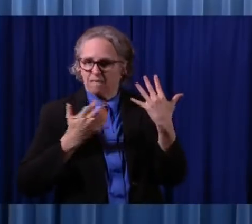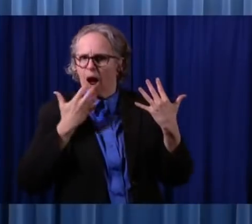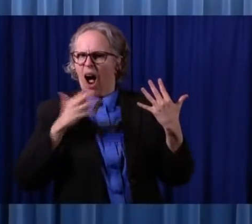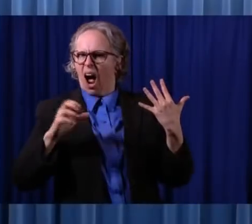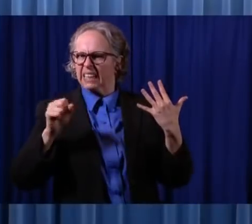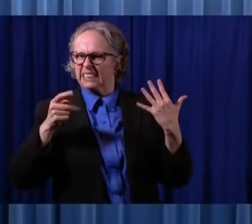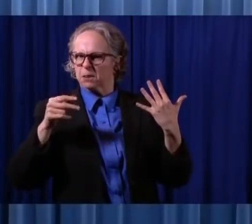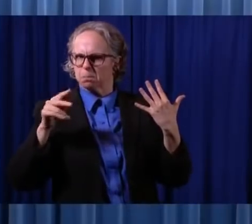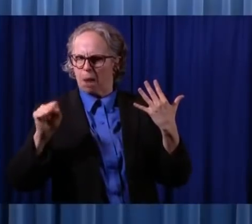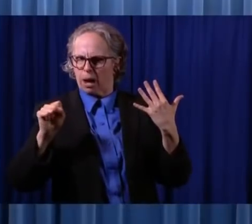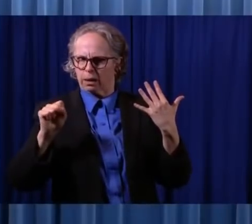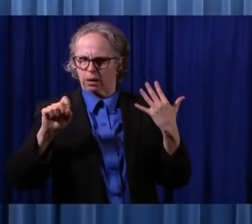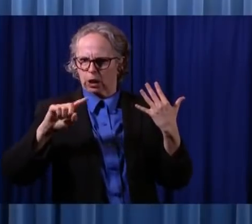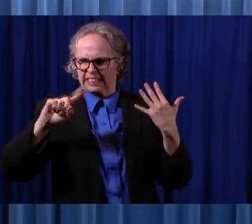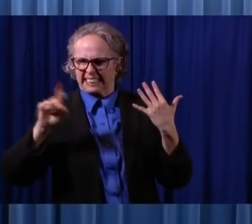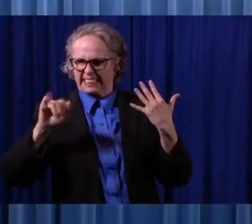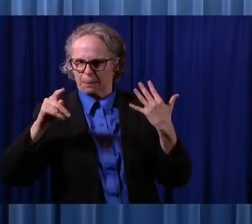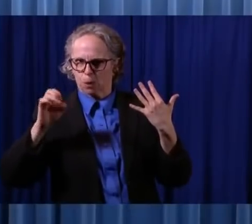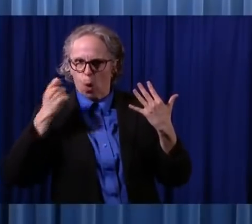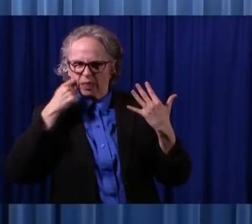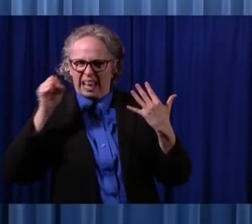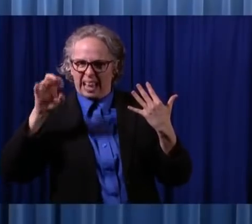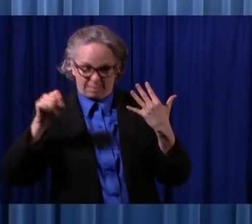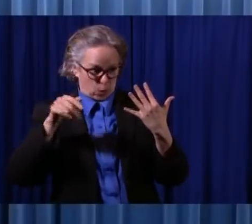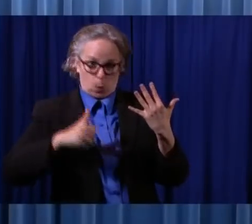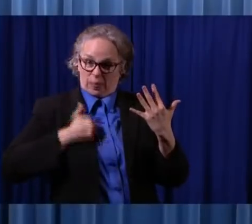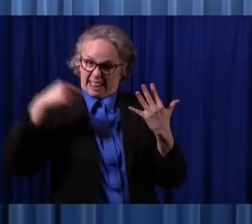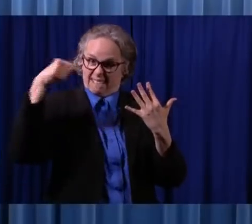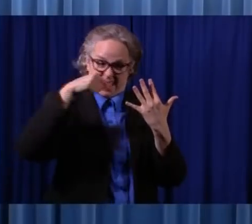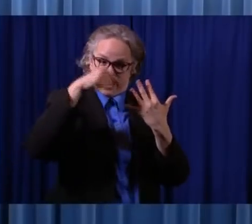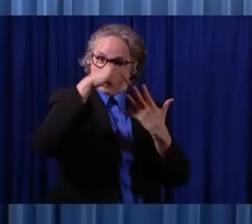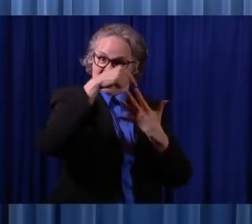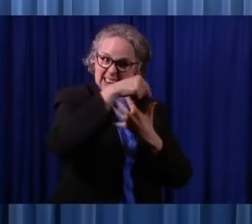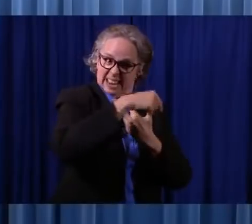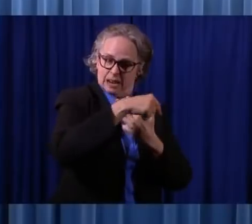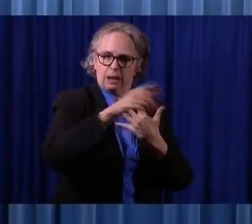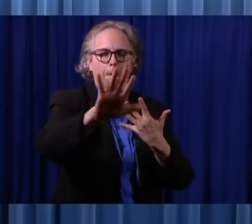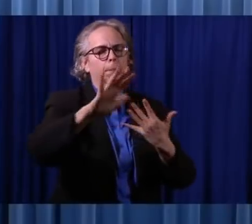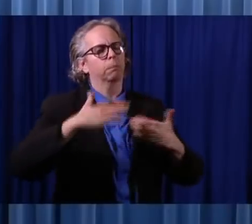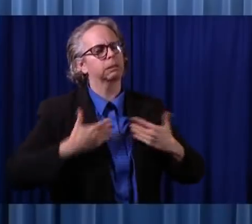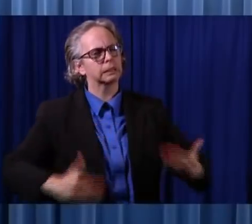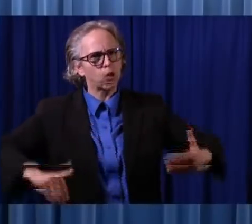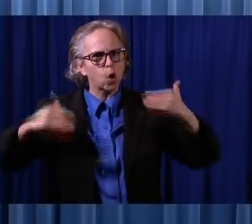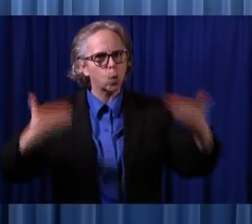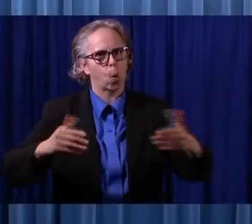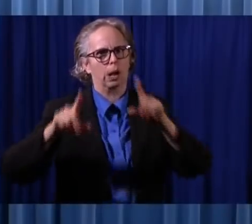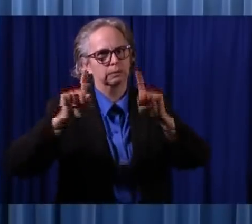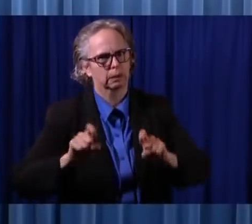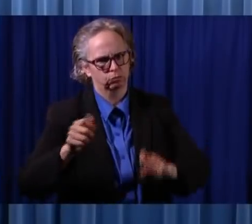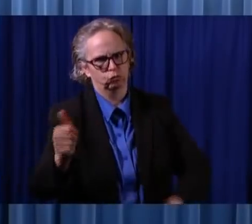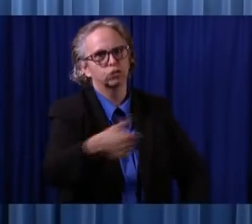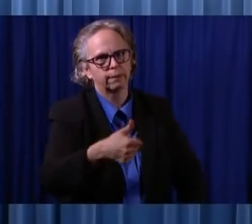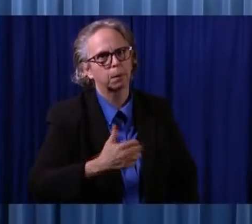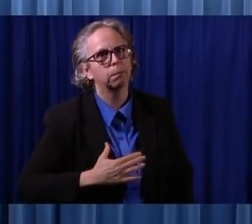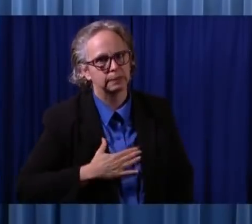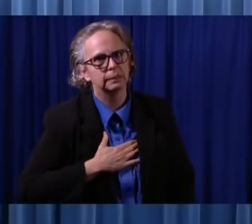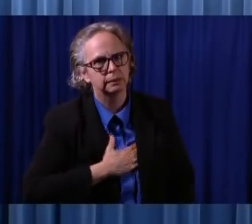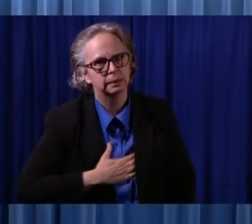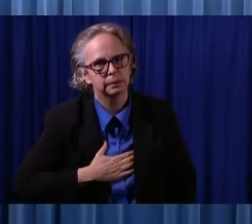ANYBODY WHO WANTS A TEST, PARTICULARLY IF YOU WANT LIVE IN ONE OF THE ZIP CODES, WE